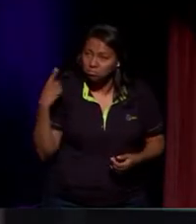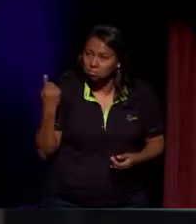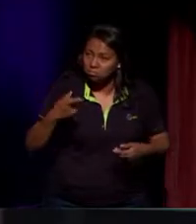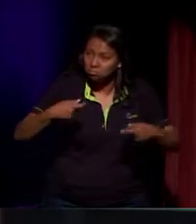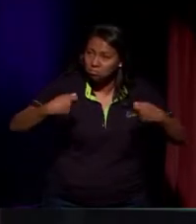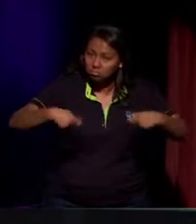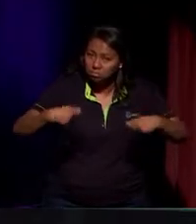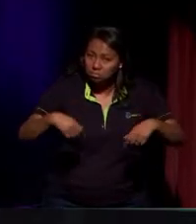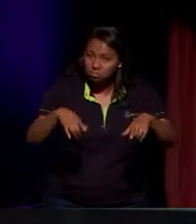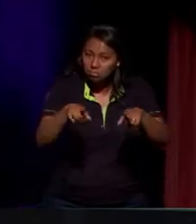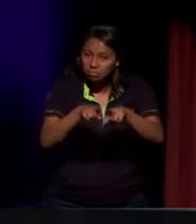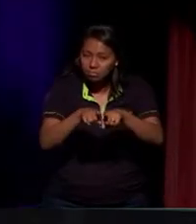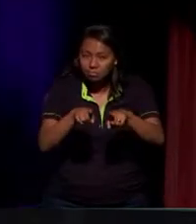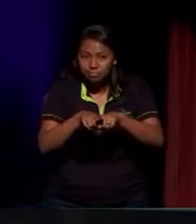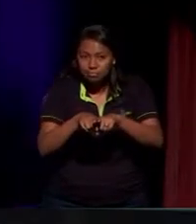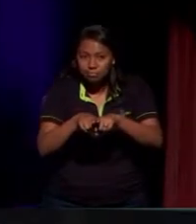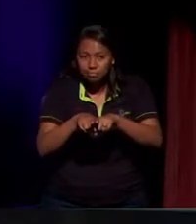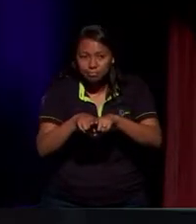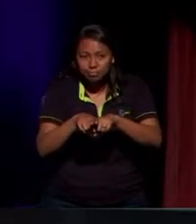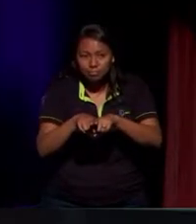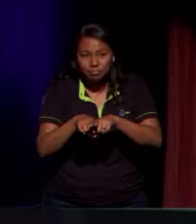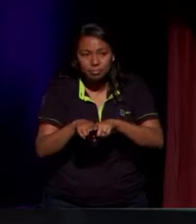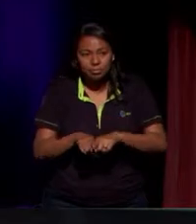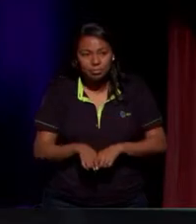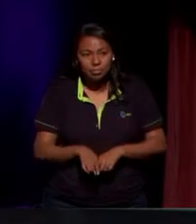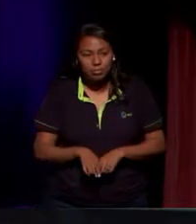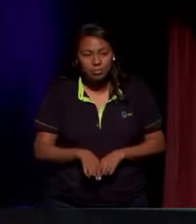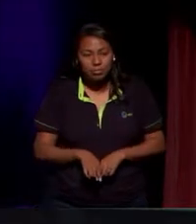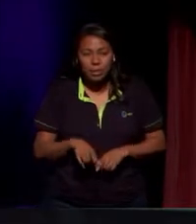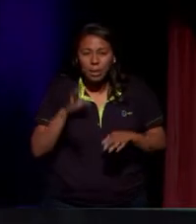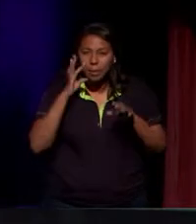also think about this connection between local and global